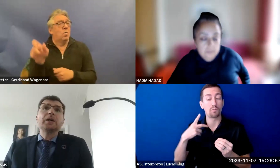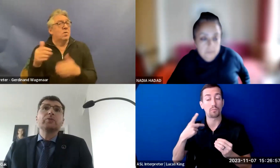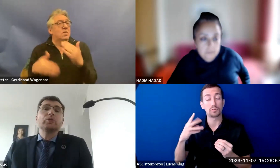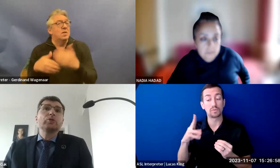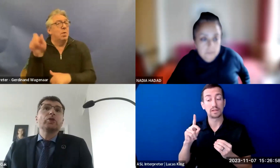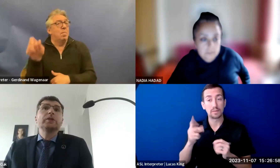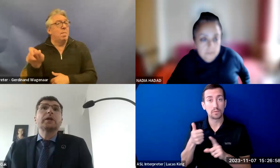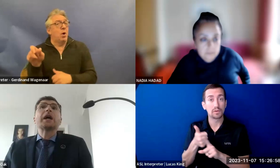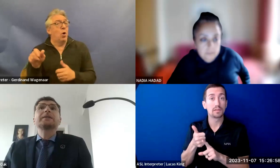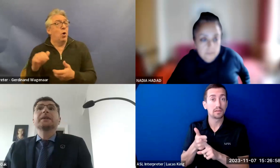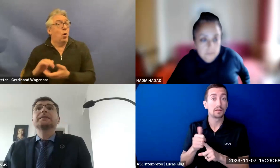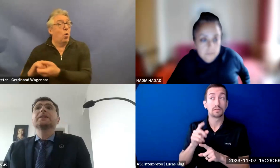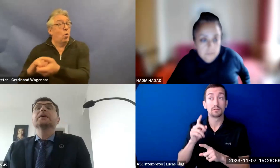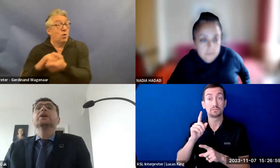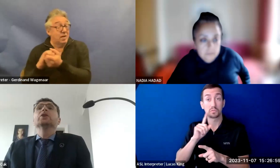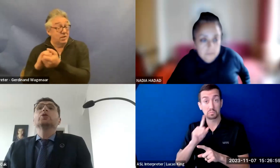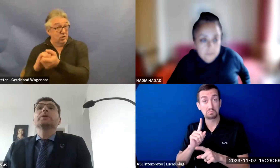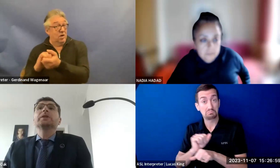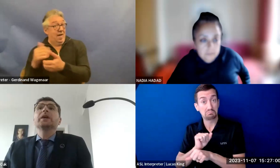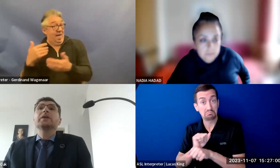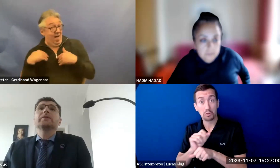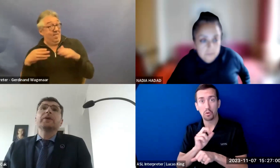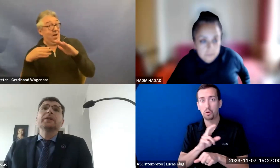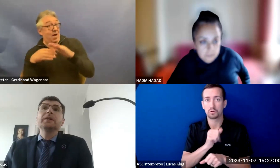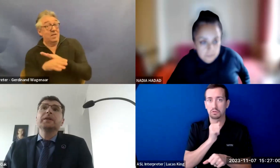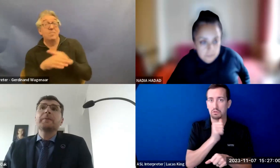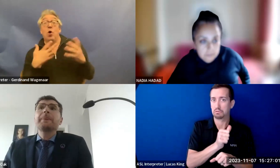are or not accessing humanitarian funding.